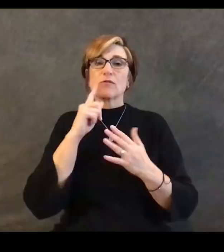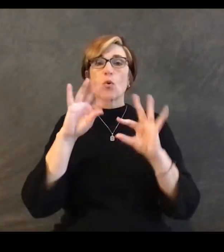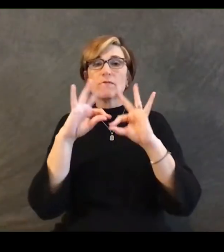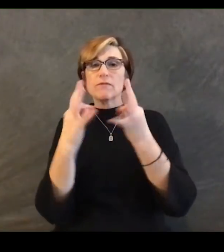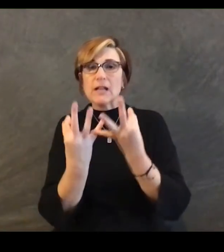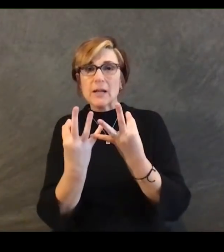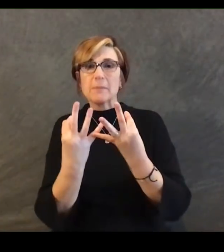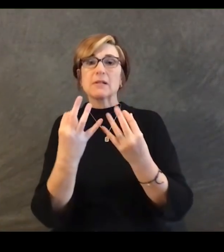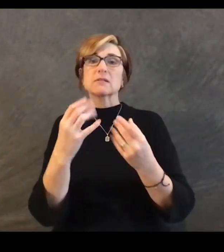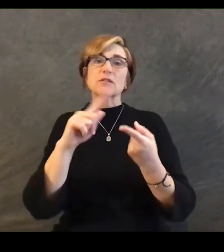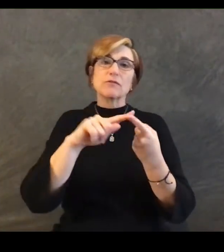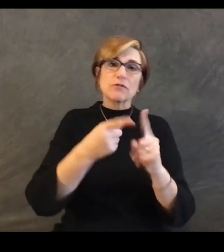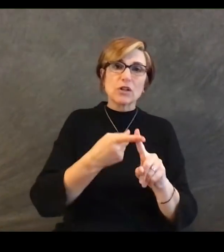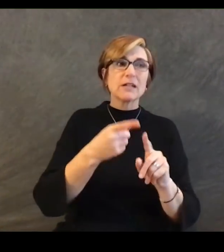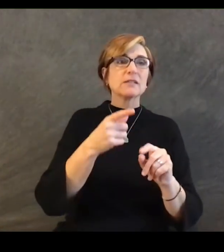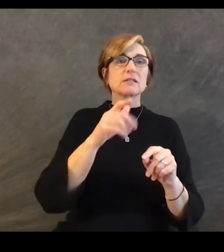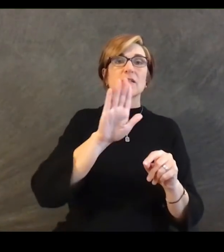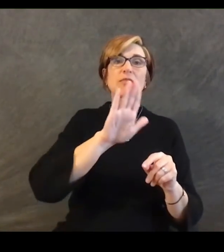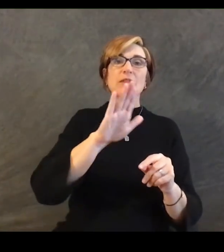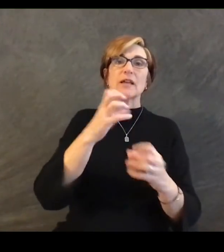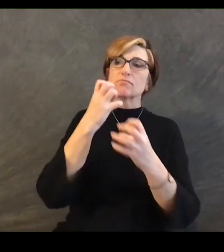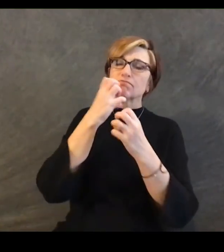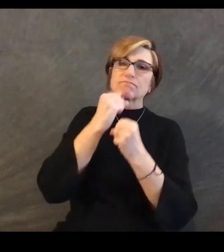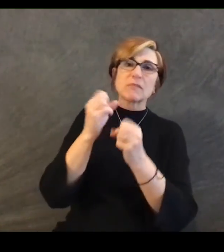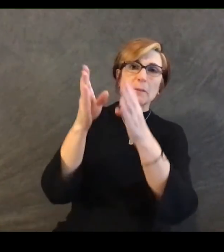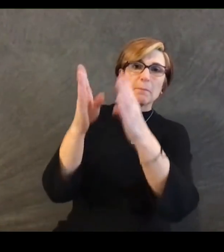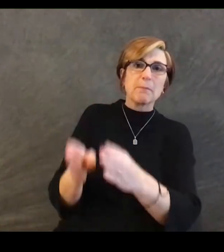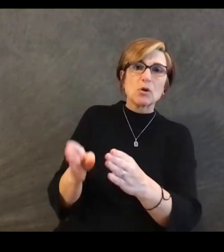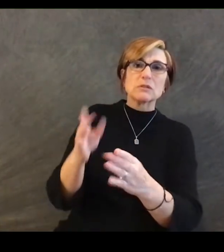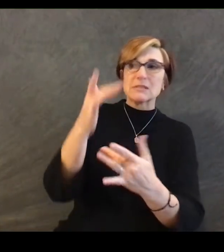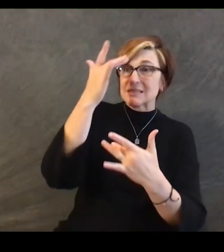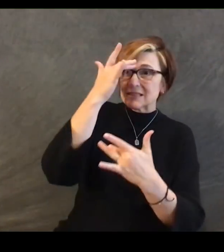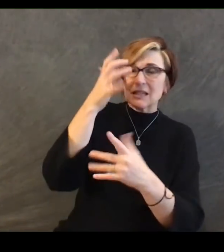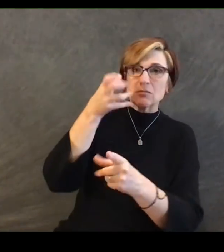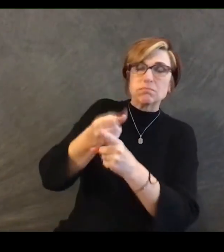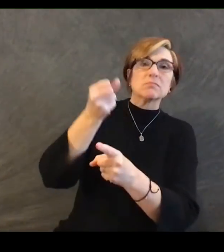reflected who we know are struggling at this hour and hospitals across the